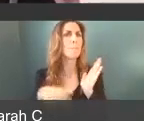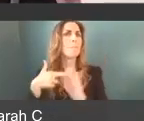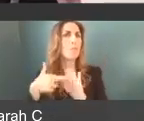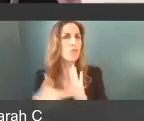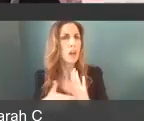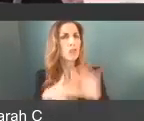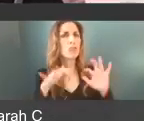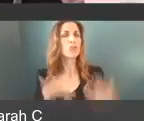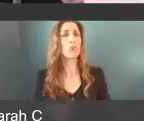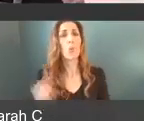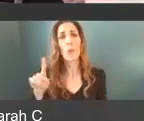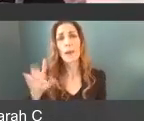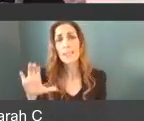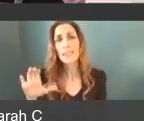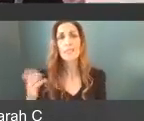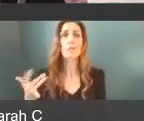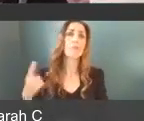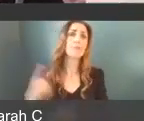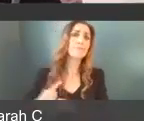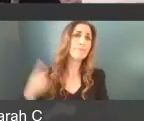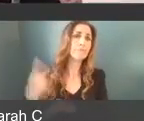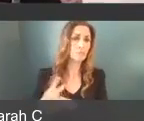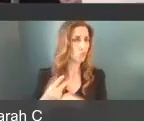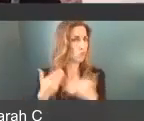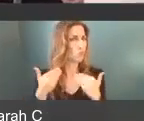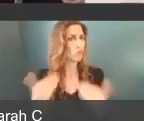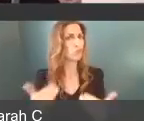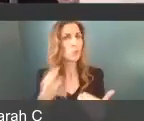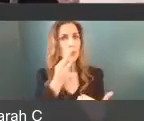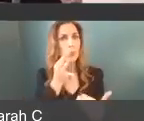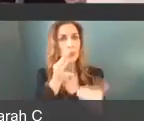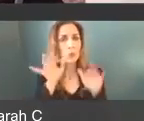can wait a couple days but they can certainly go ahead and start signing up soon as well.